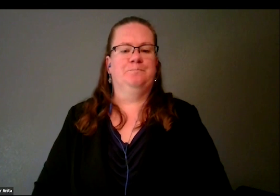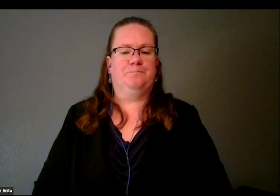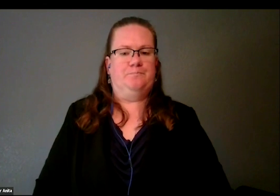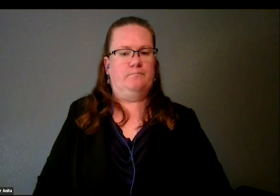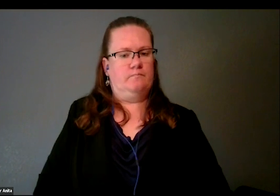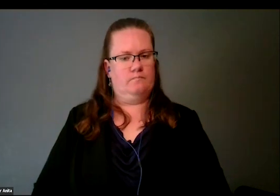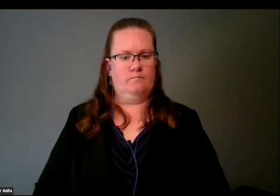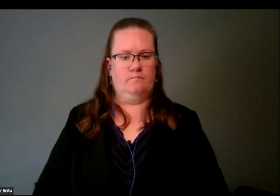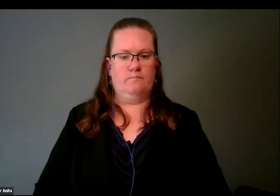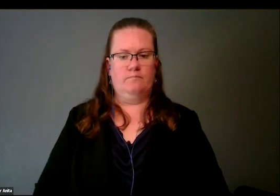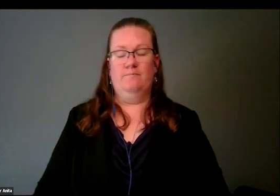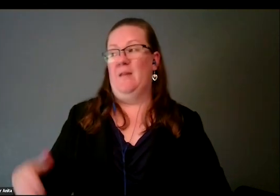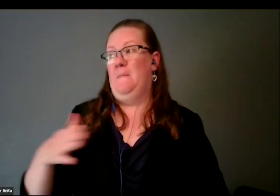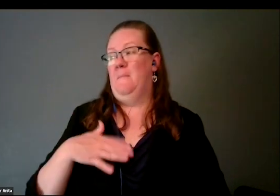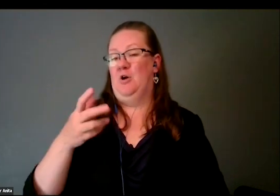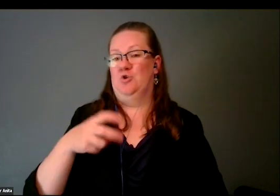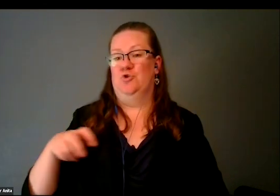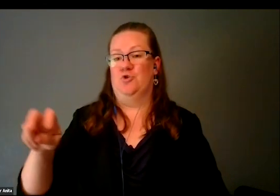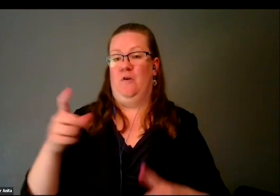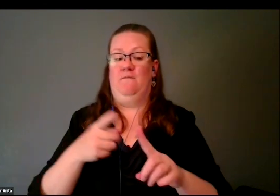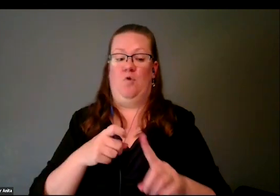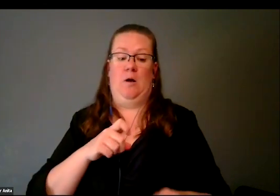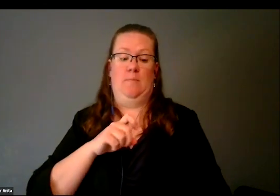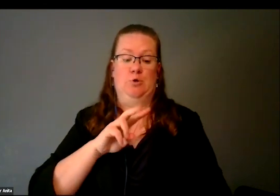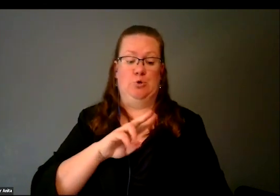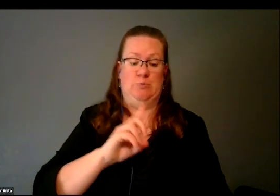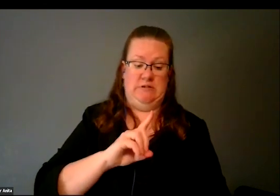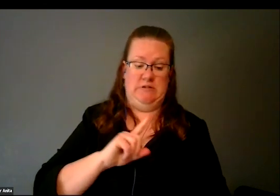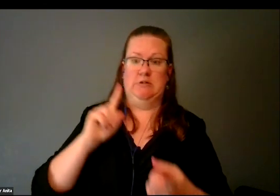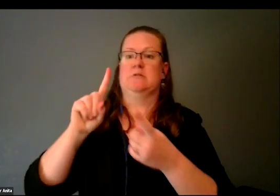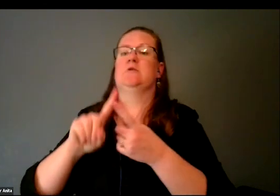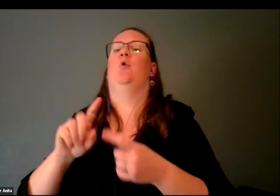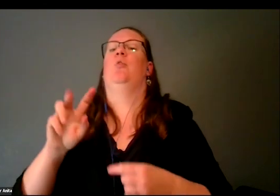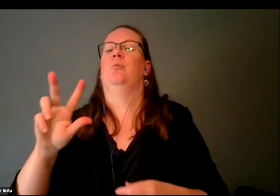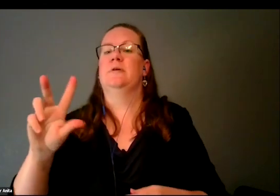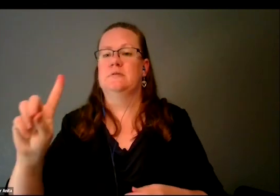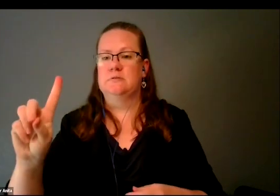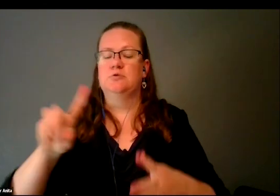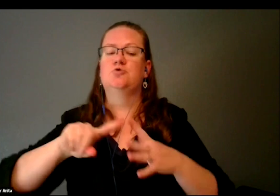My journey from 2D graphics to 3D graphics started when I got my first 3D printer.